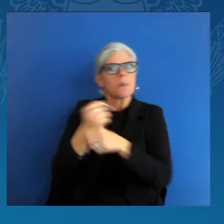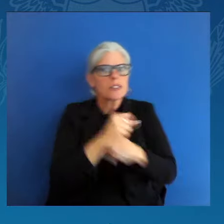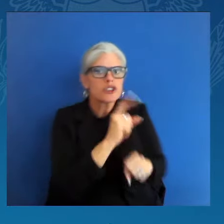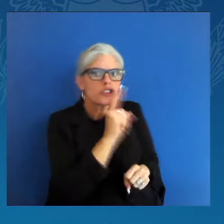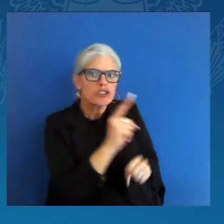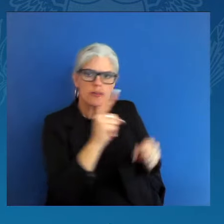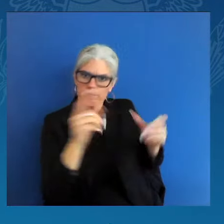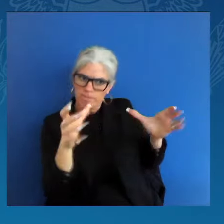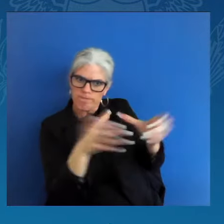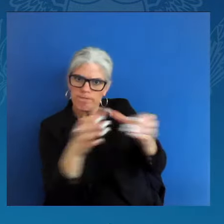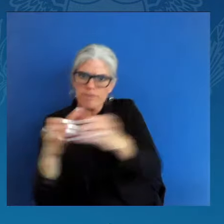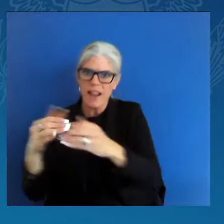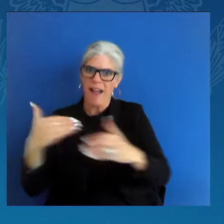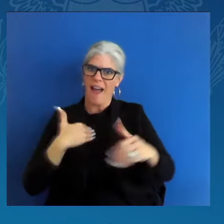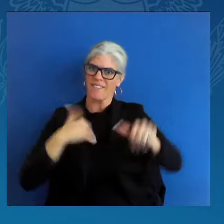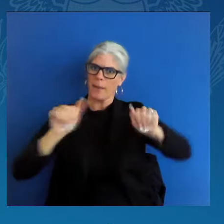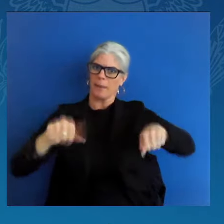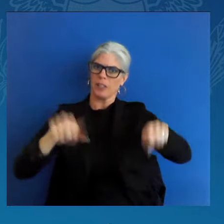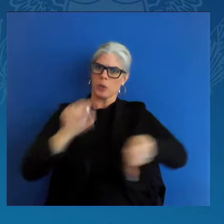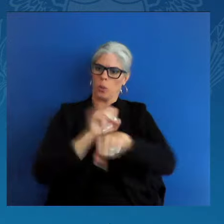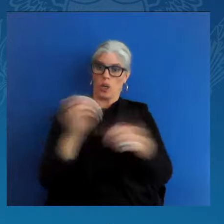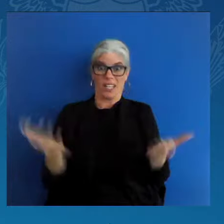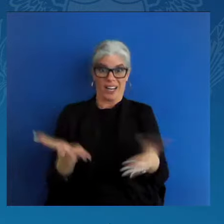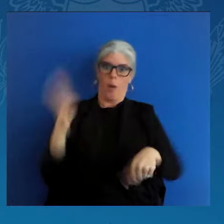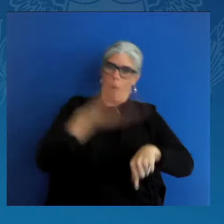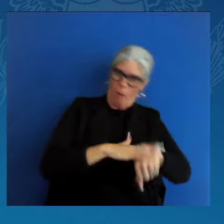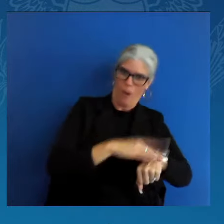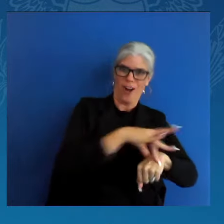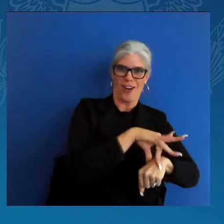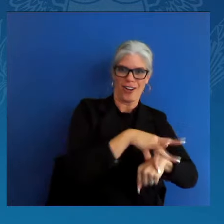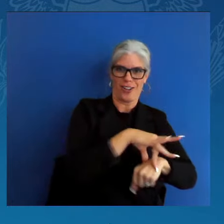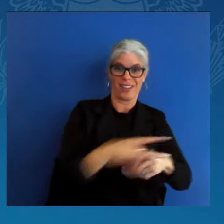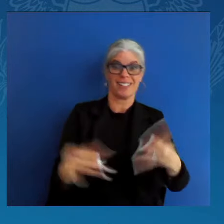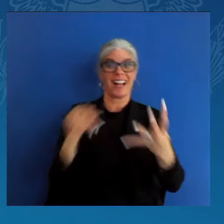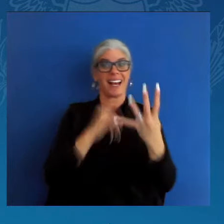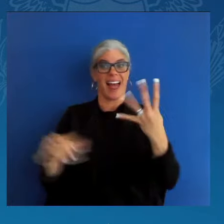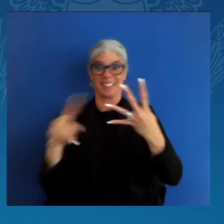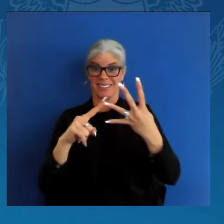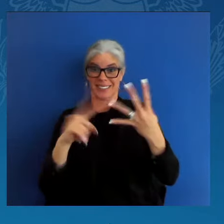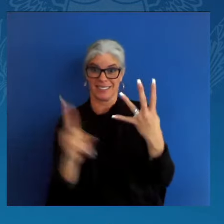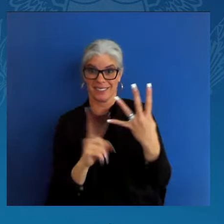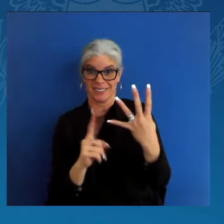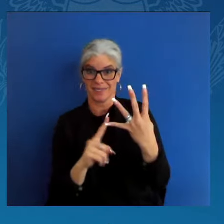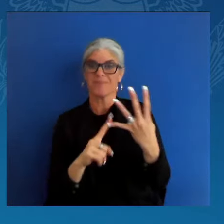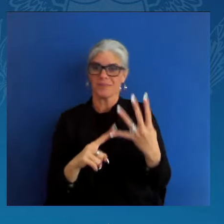I'll ask the group to develop minimum cybersecurity standards for space systems, something you highlighted.